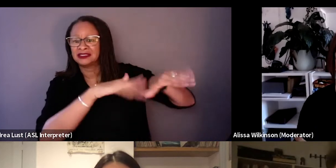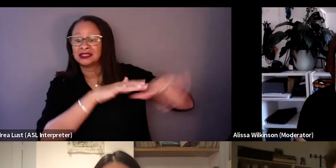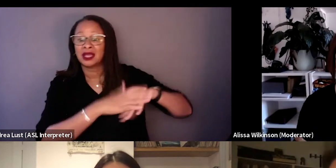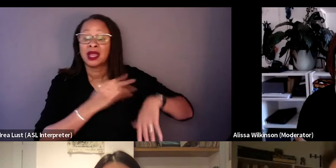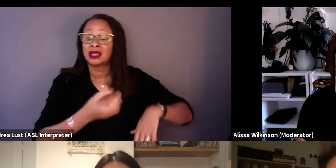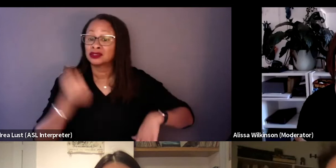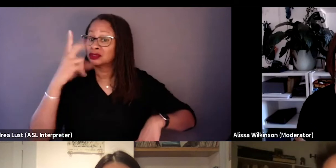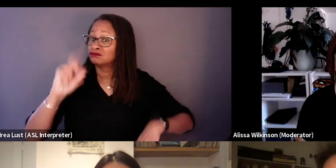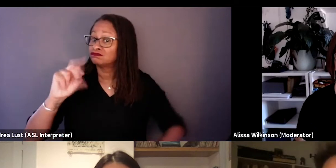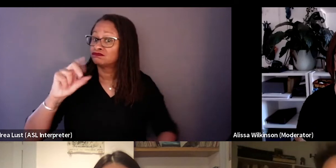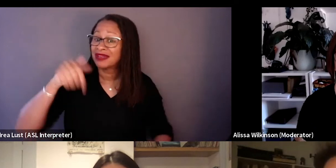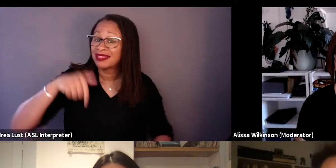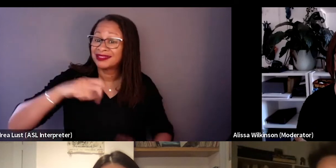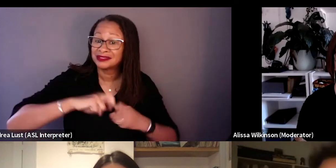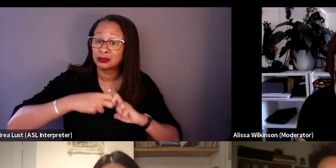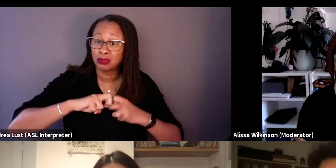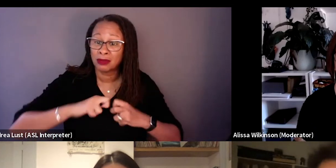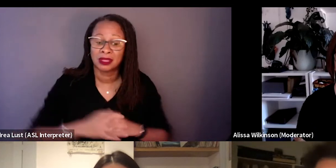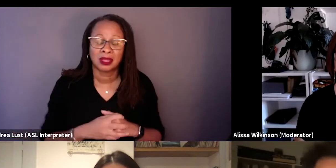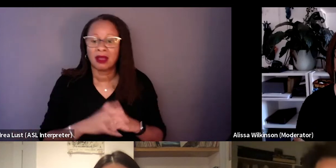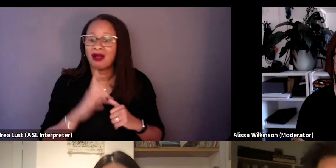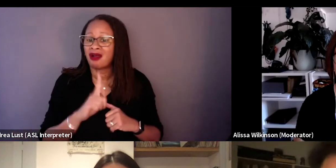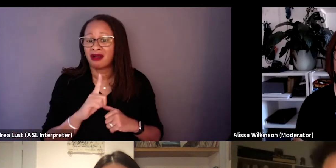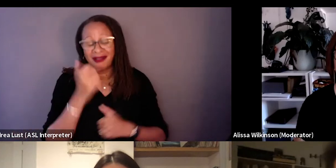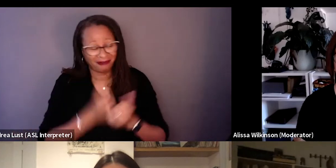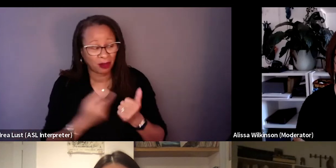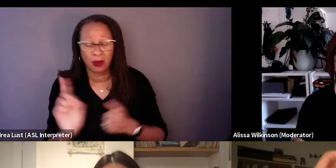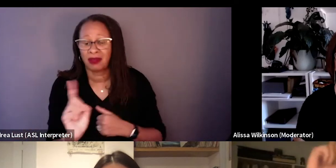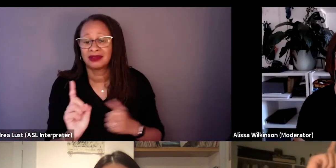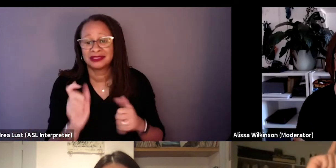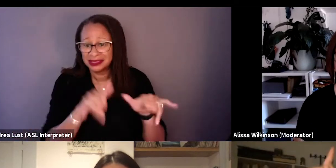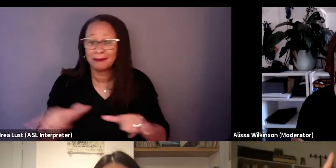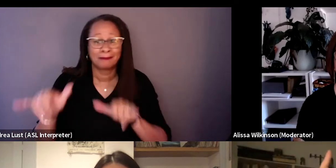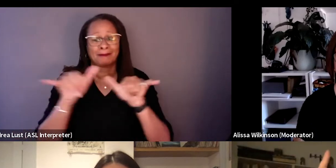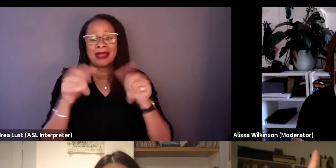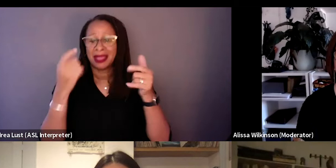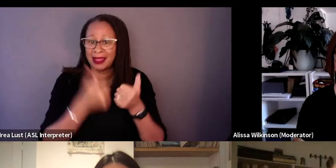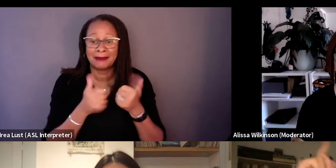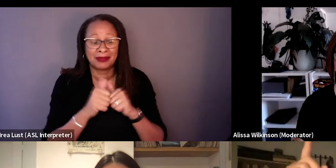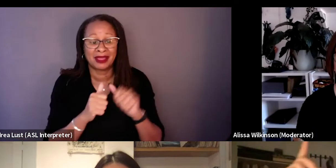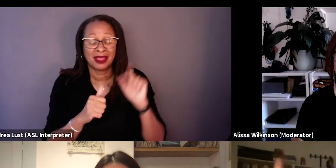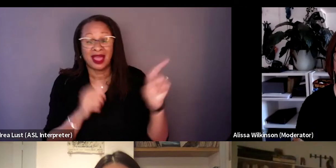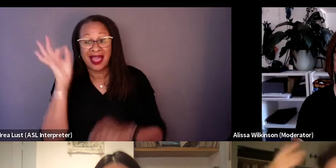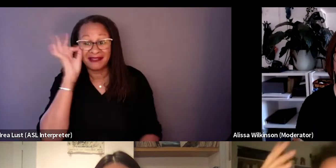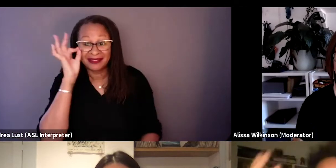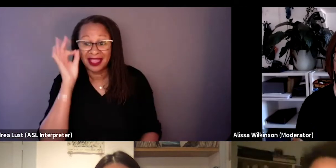this problems are all over the same. Is they up there are corrupt,